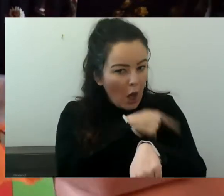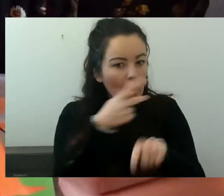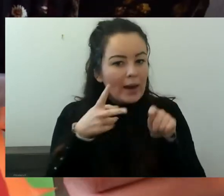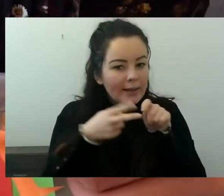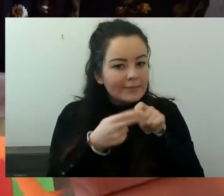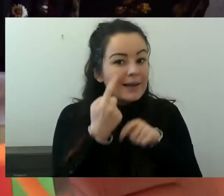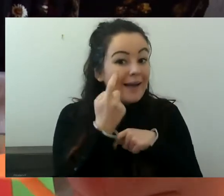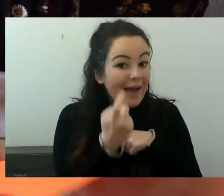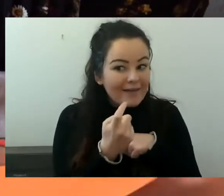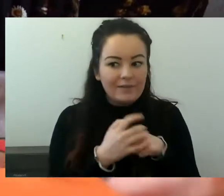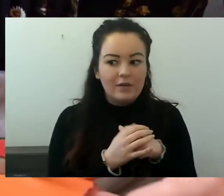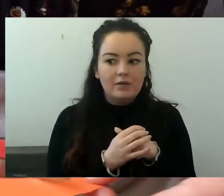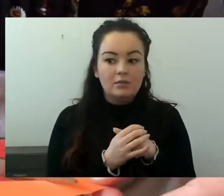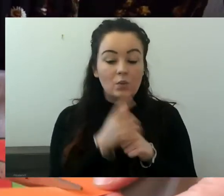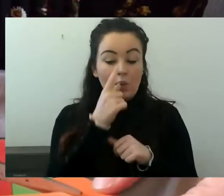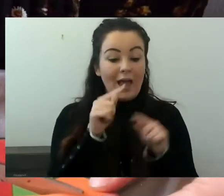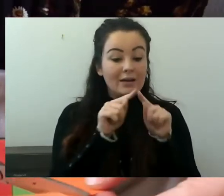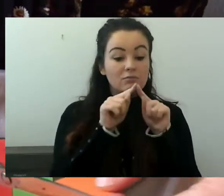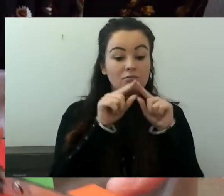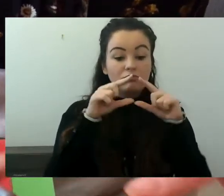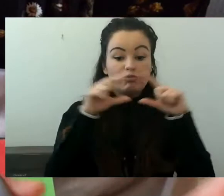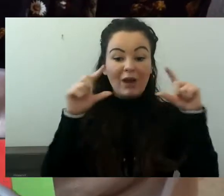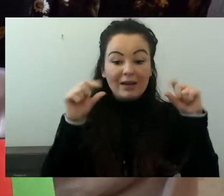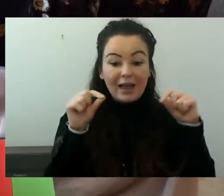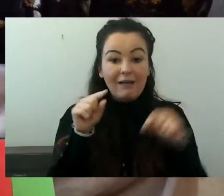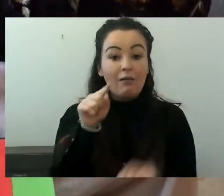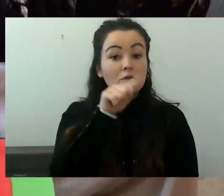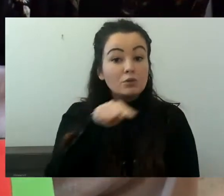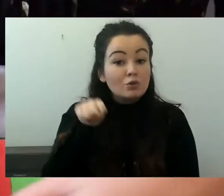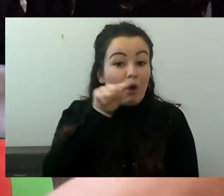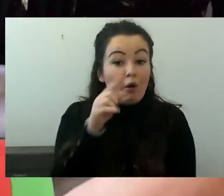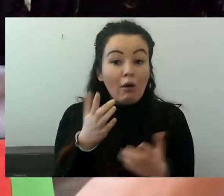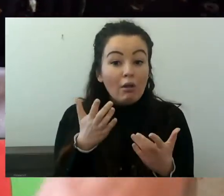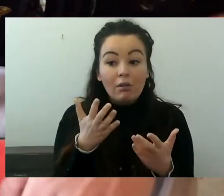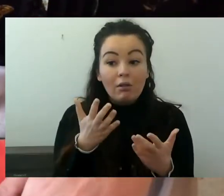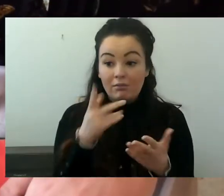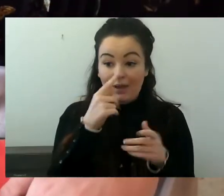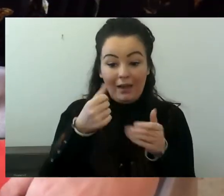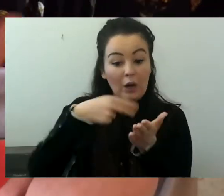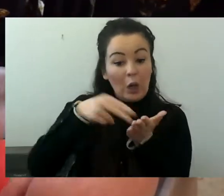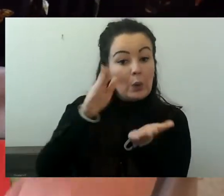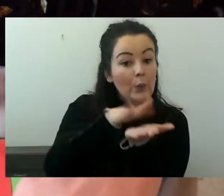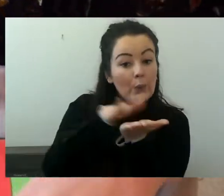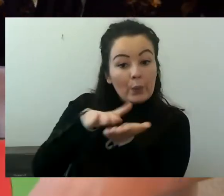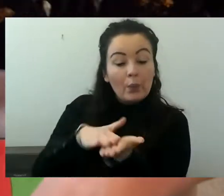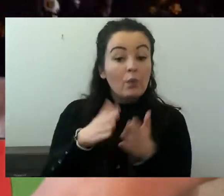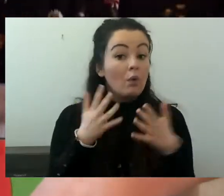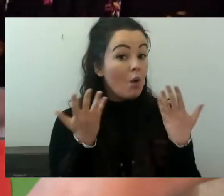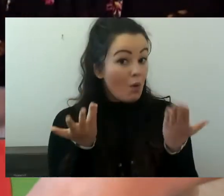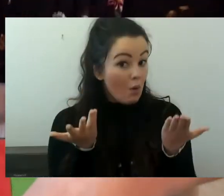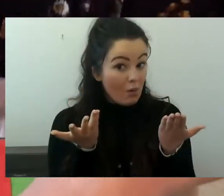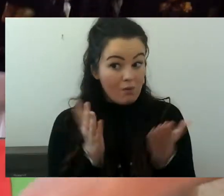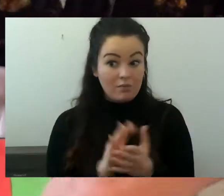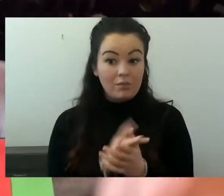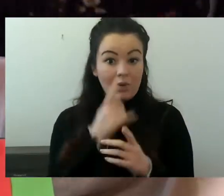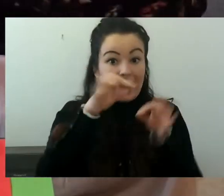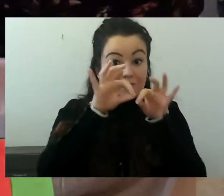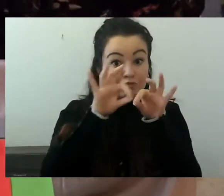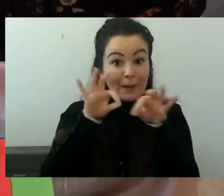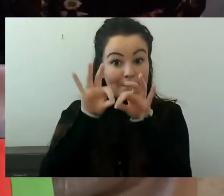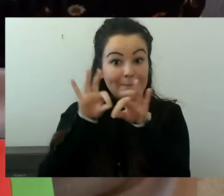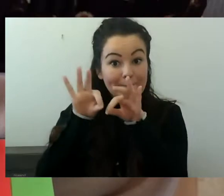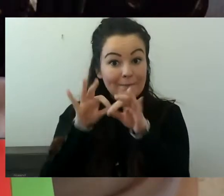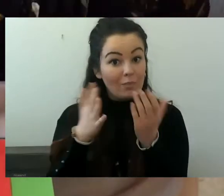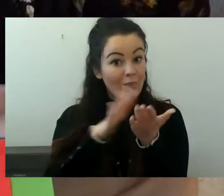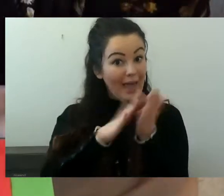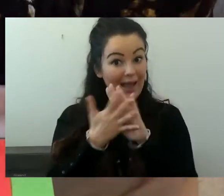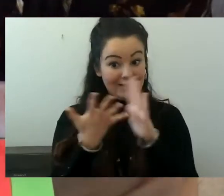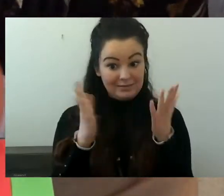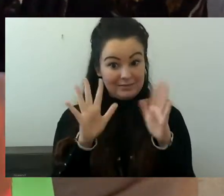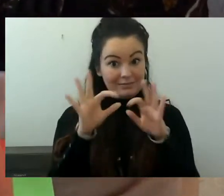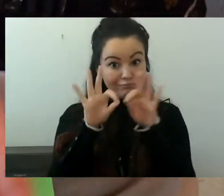cut out some squares or rectangles or circles and glue them down or you can rip with your hands